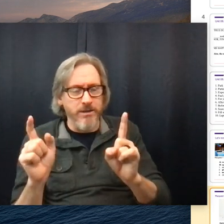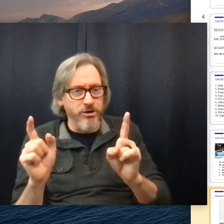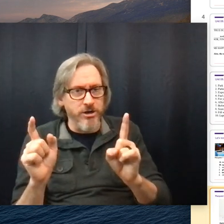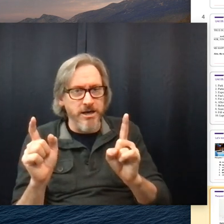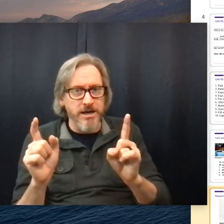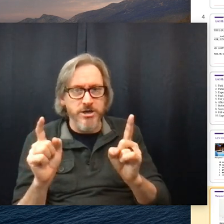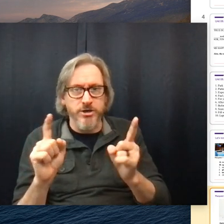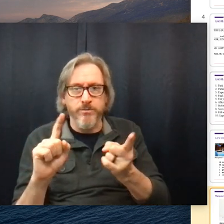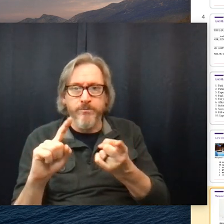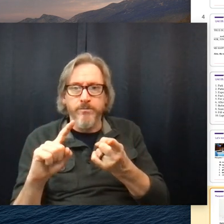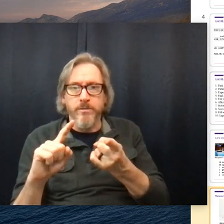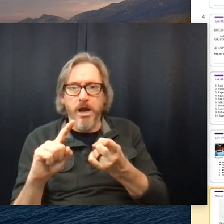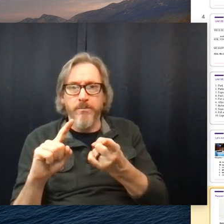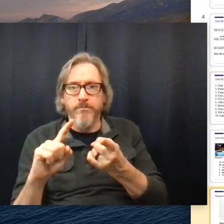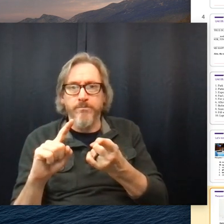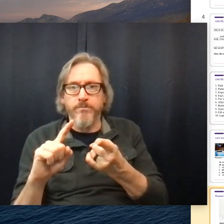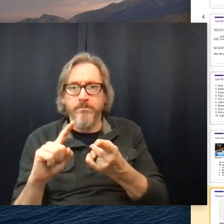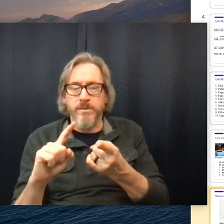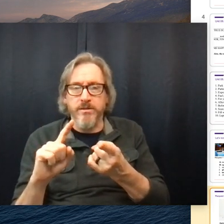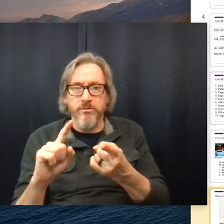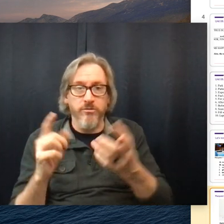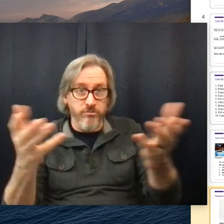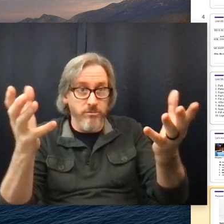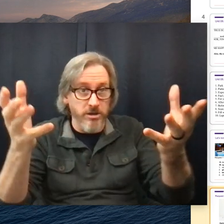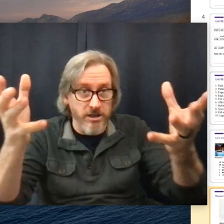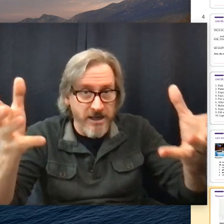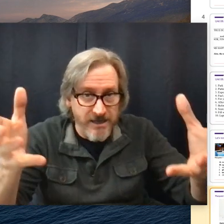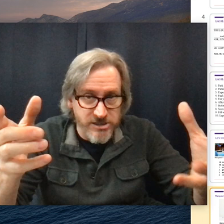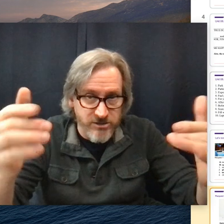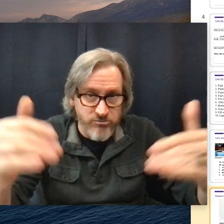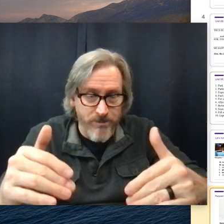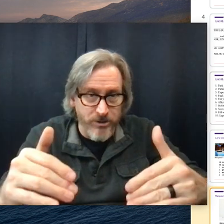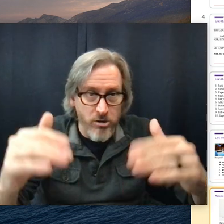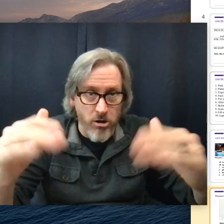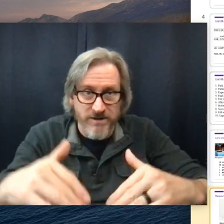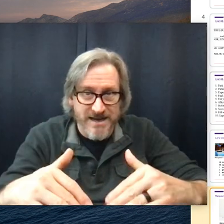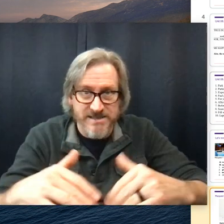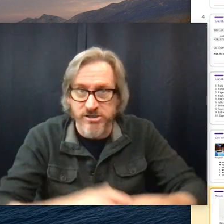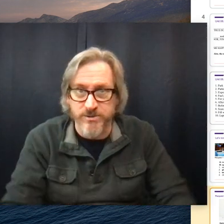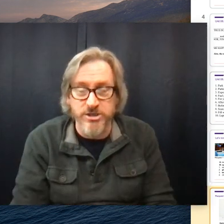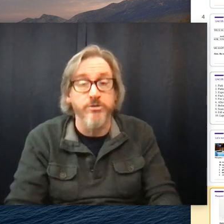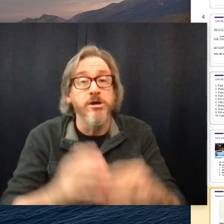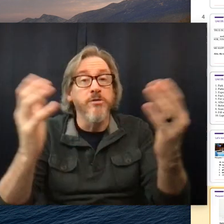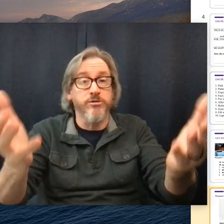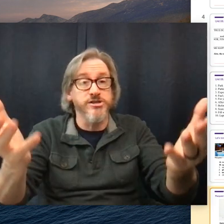what you're going to need to do um it's right below all the text tells you what to do person's